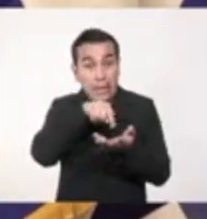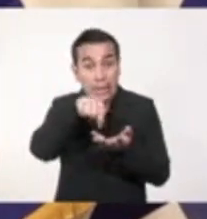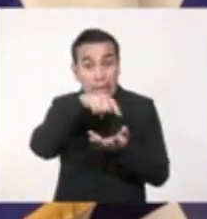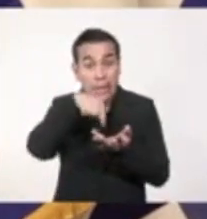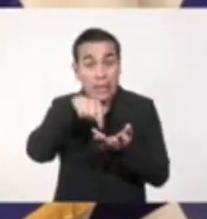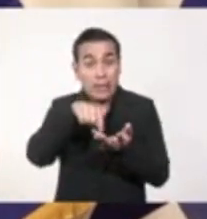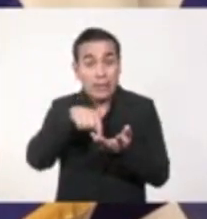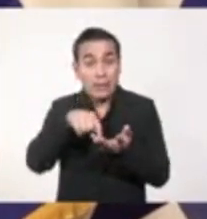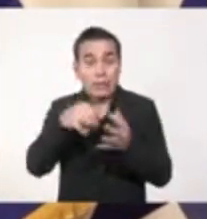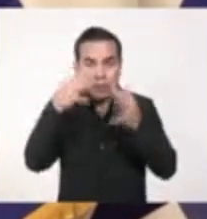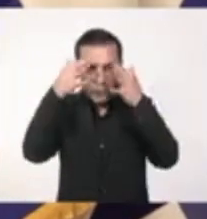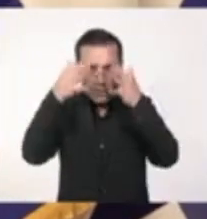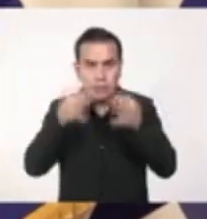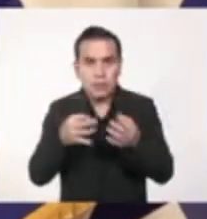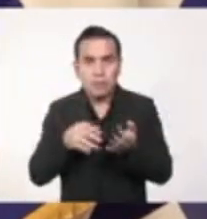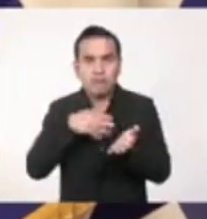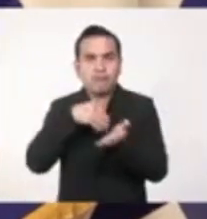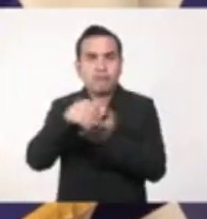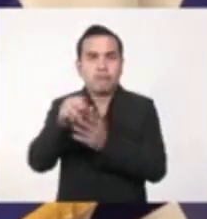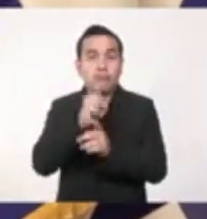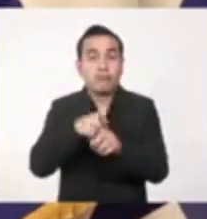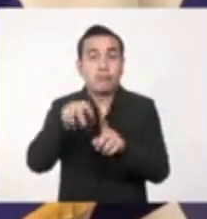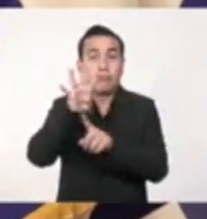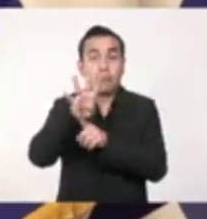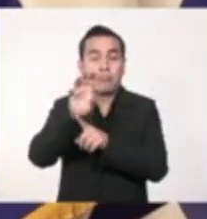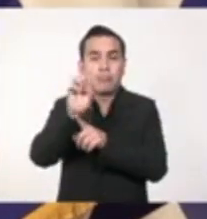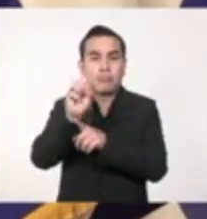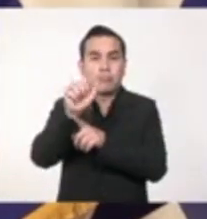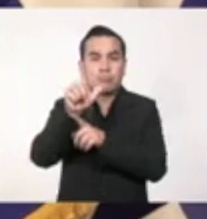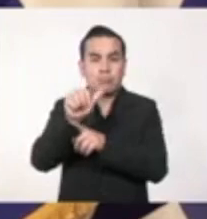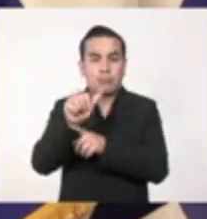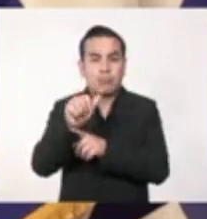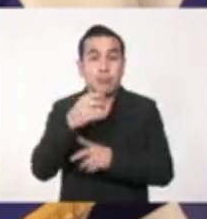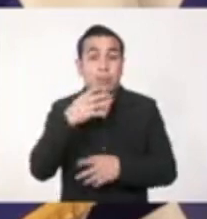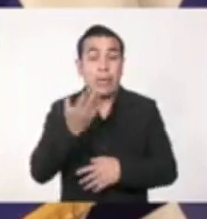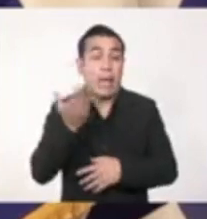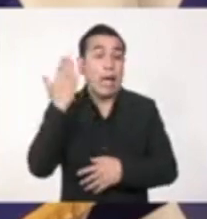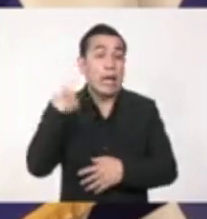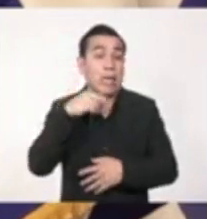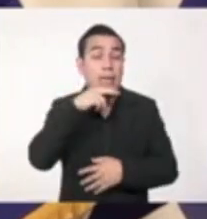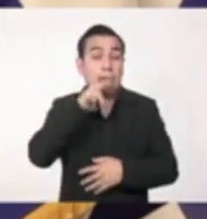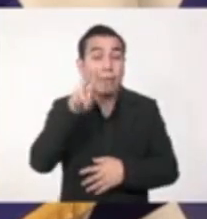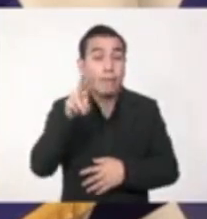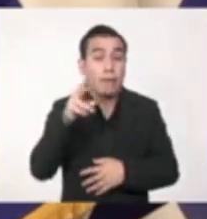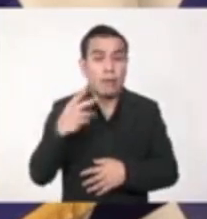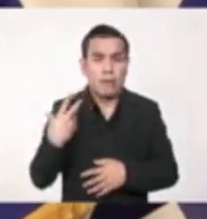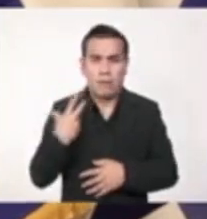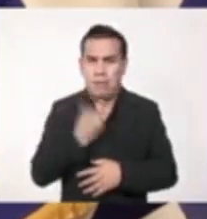that we remove the magistrates and we did not do it with bullets like wanted to do the FMLN, we did not do it by force, we did not